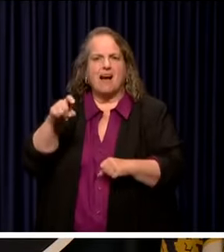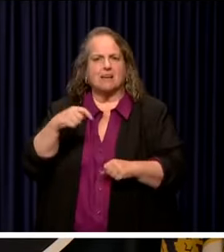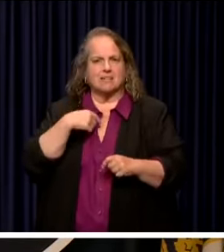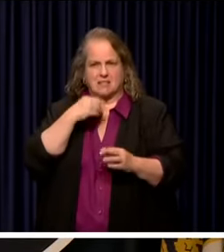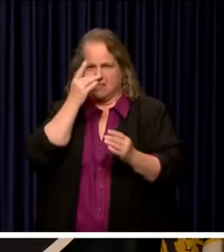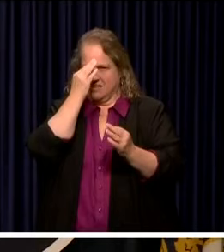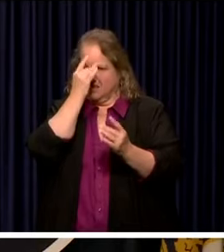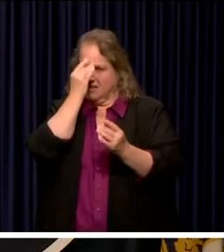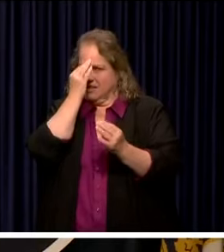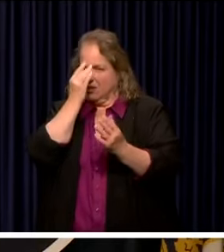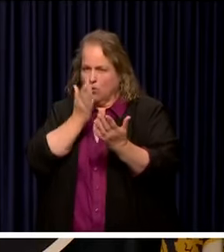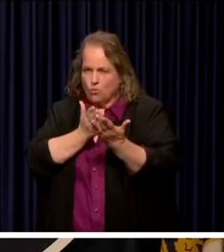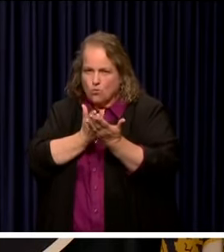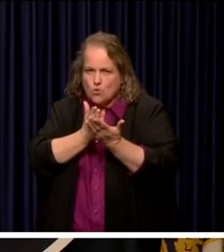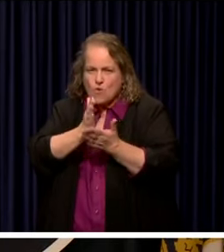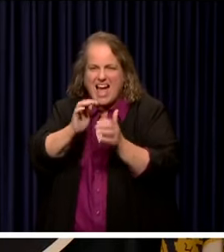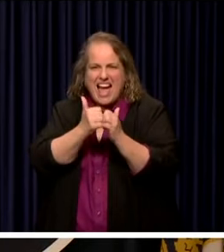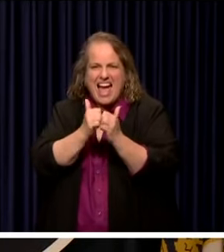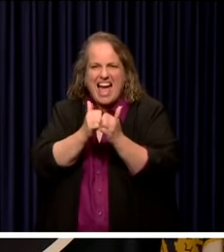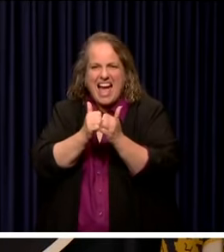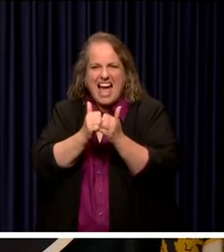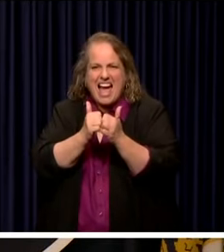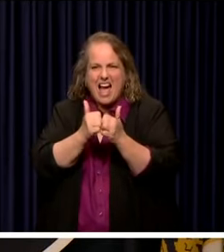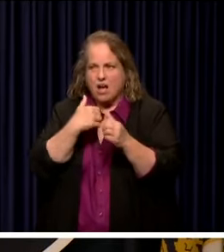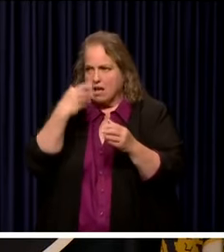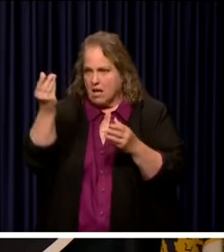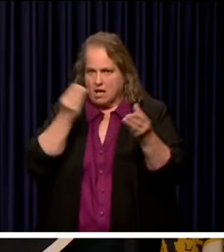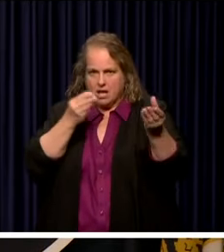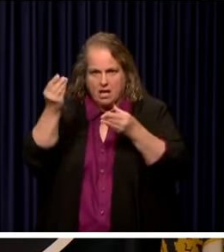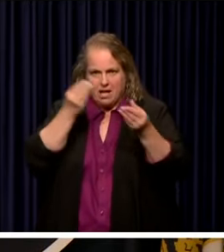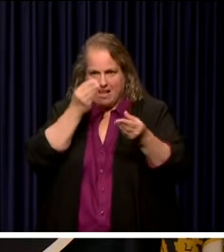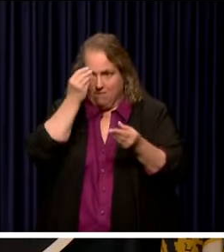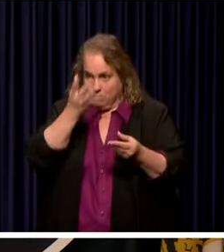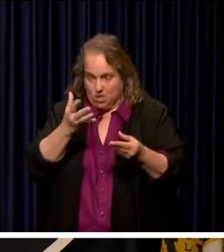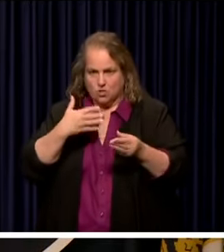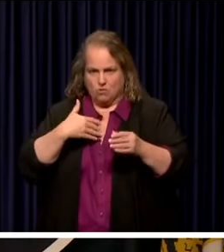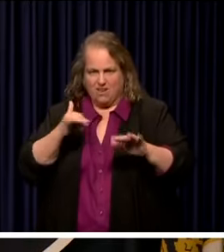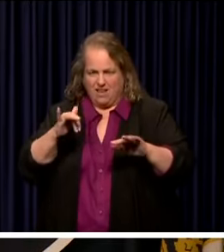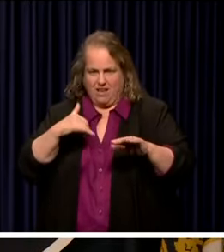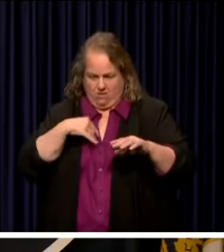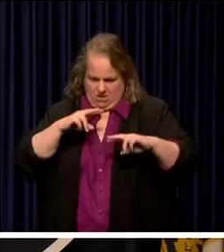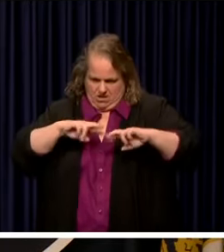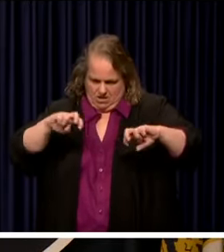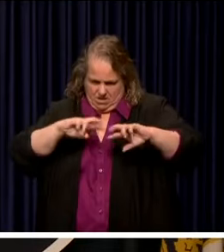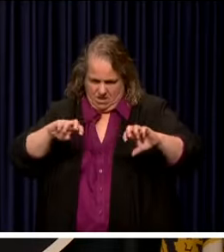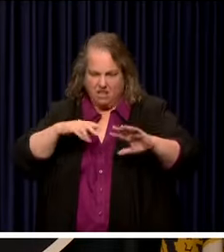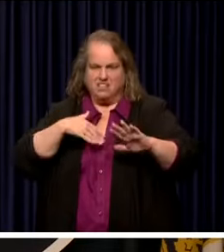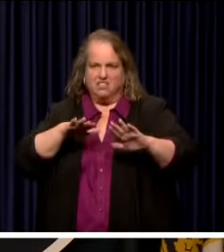LIVES OF OUR PEOPLE BUT THE STRENGTH OF OUR ECONOMY IS BASED ON IT.